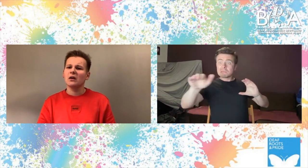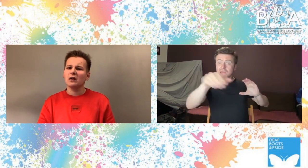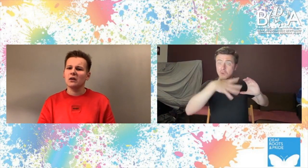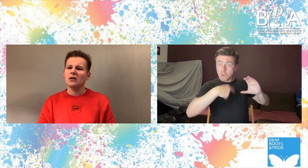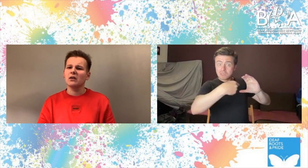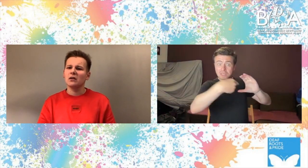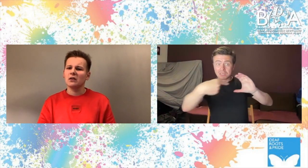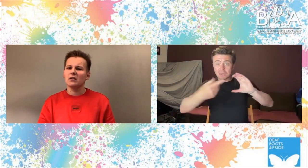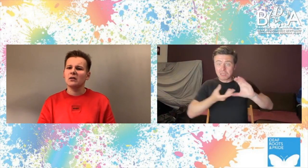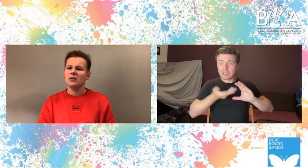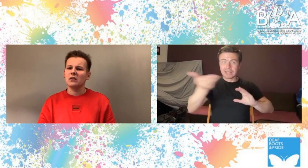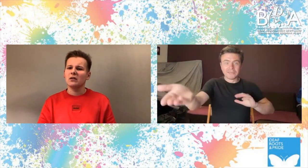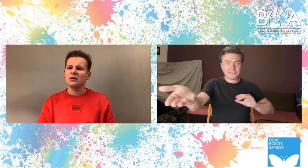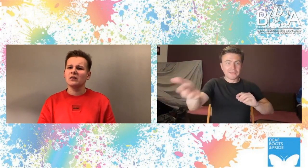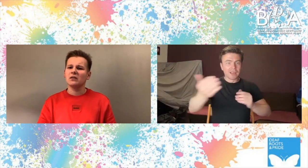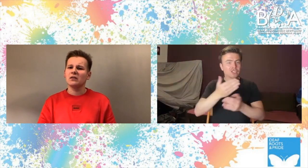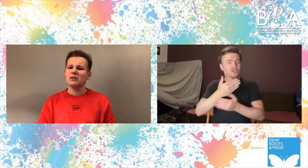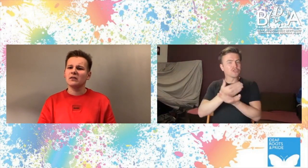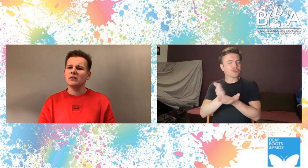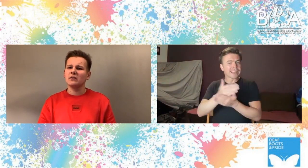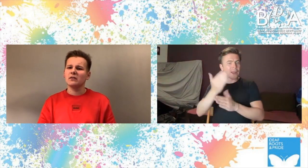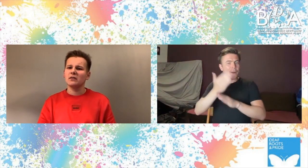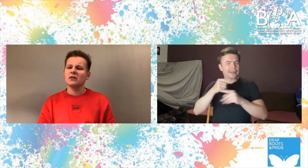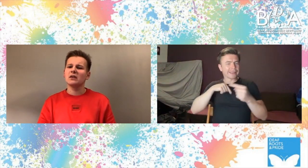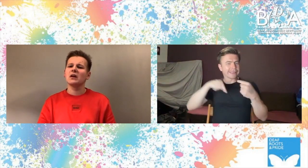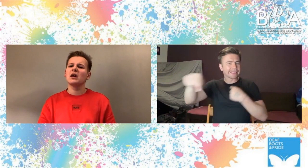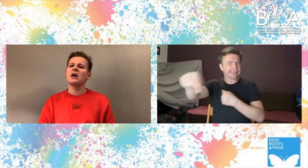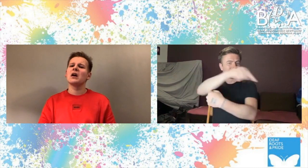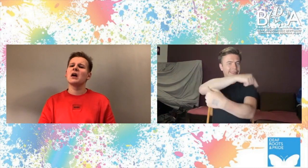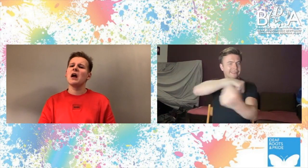we share jobs around between us.